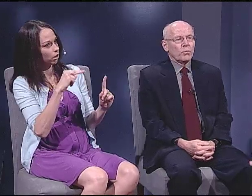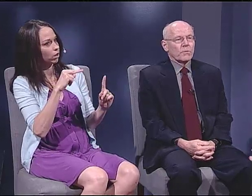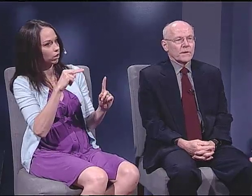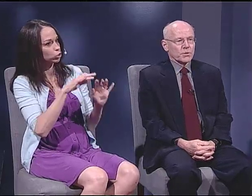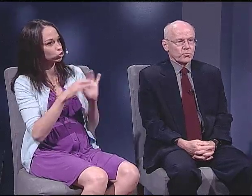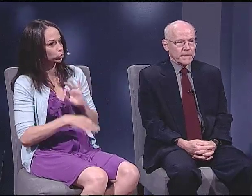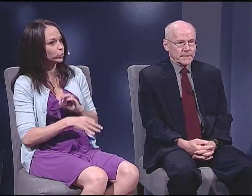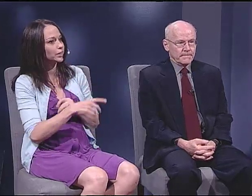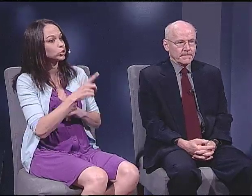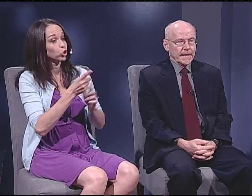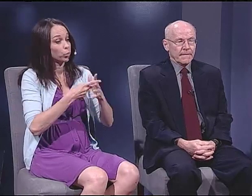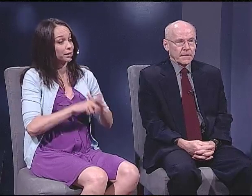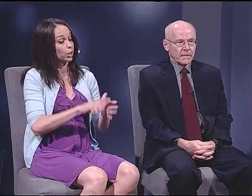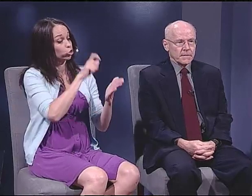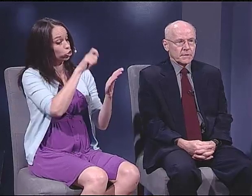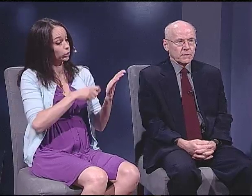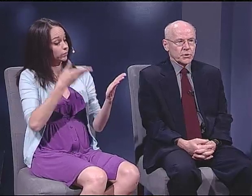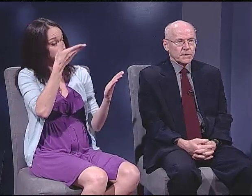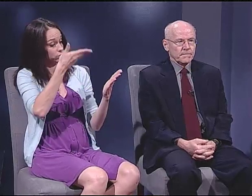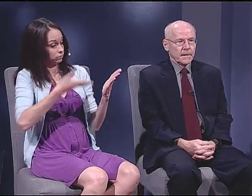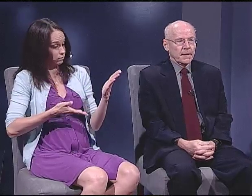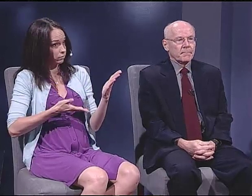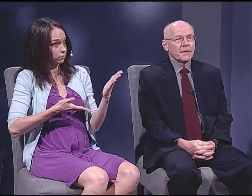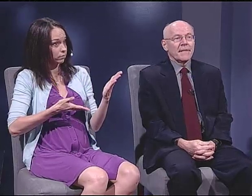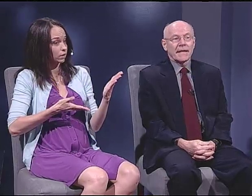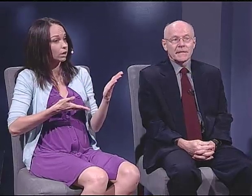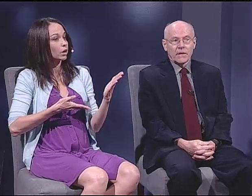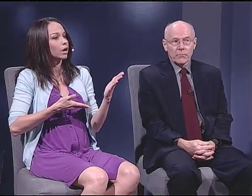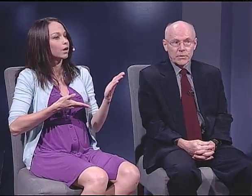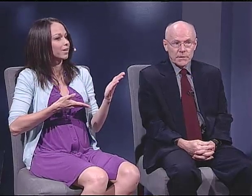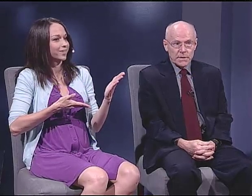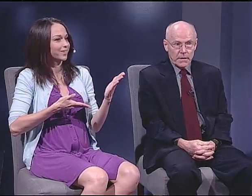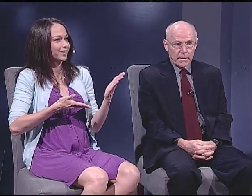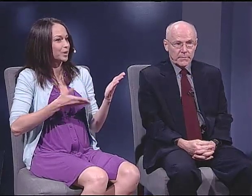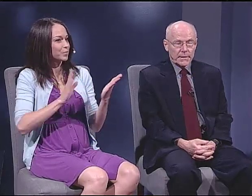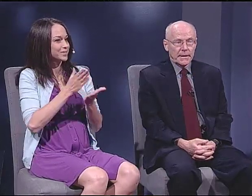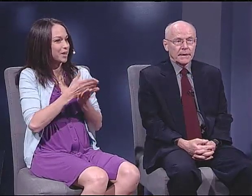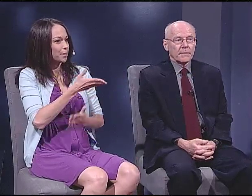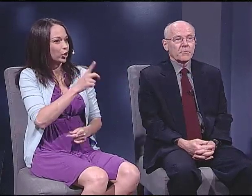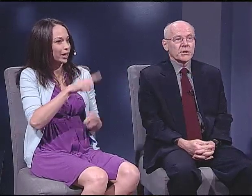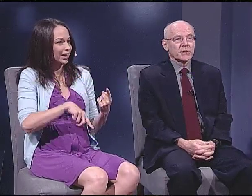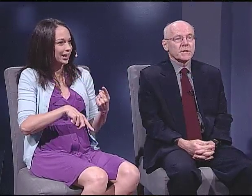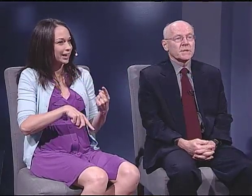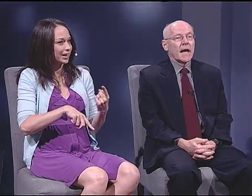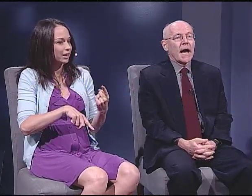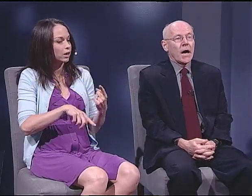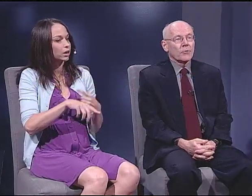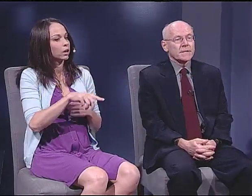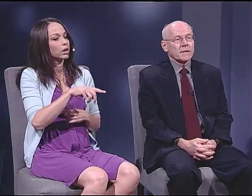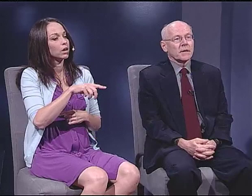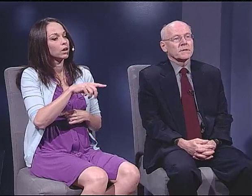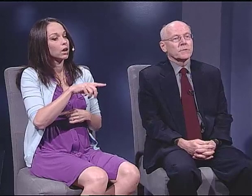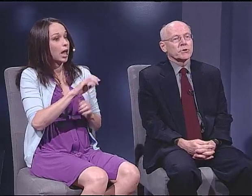with what is written in the Constitution but that is not where you can stop. The question is how is the Constitution